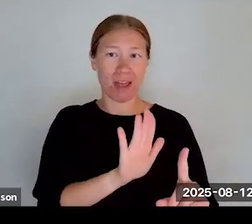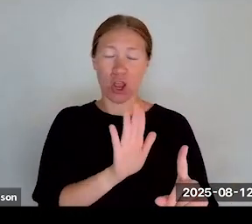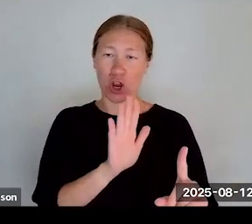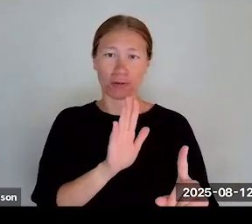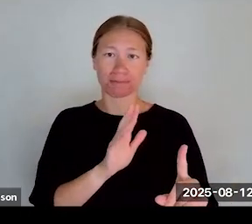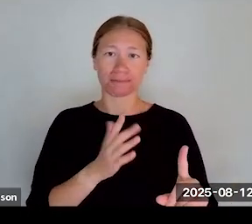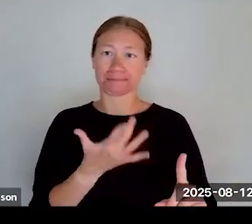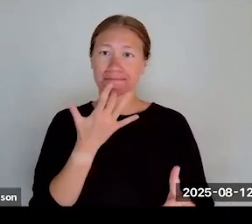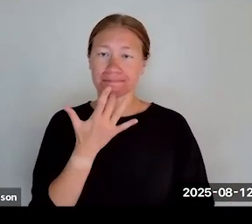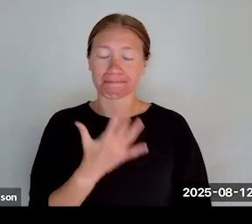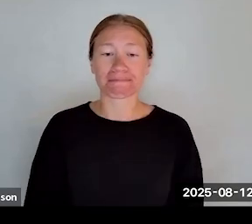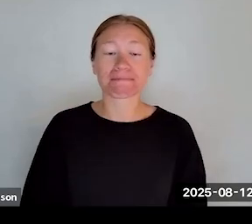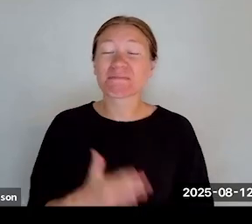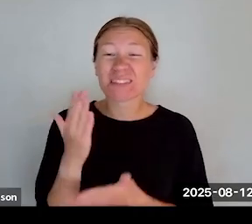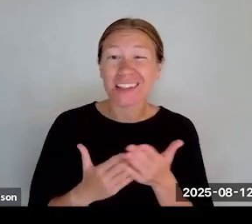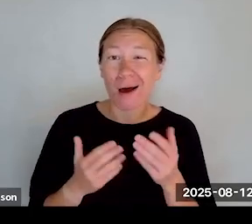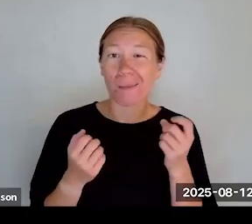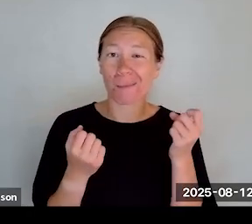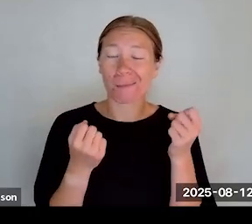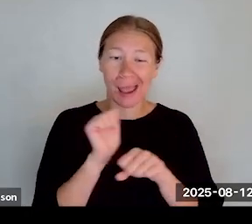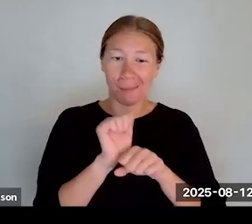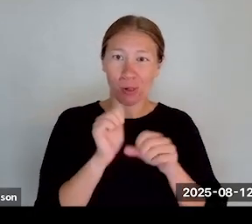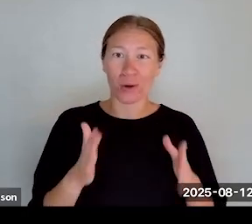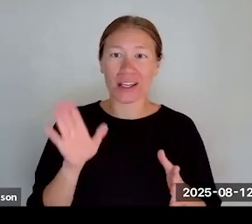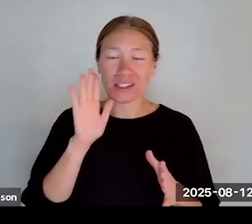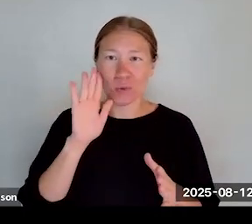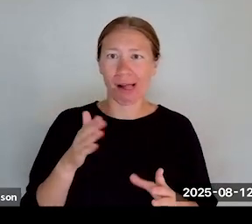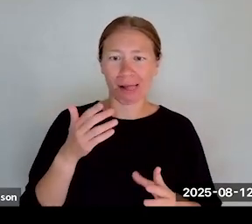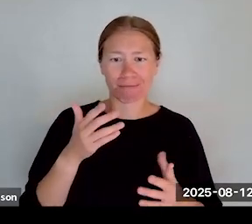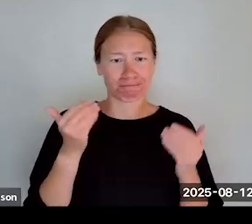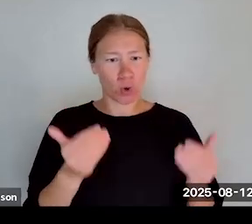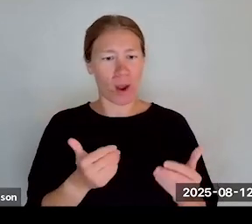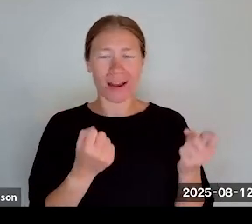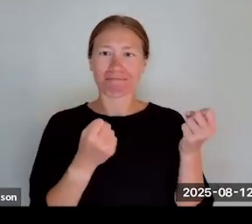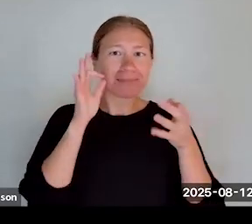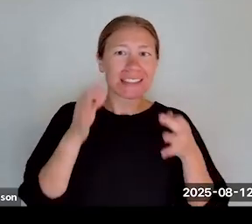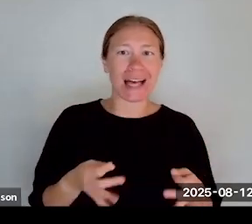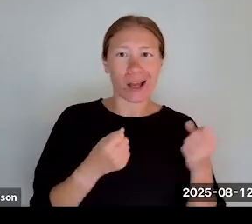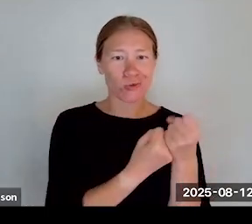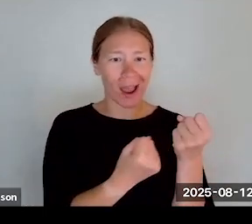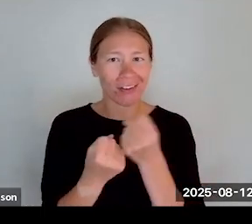Some employees may choose to advocate for themselves and share their experiences to educate others about their condition